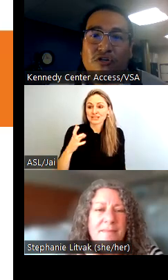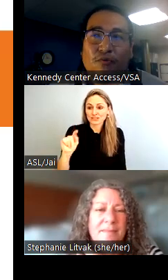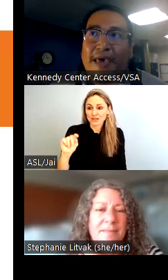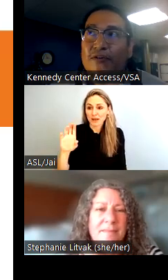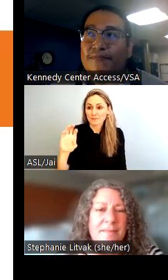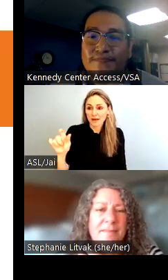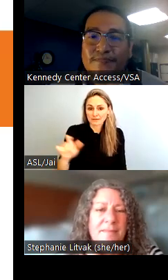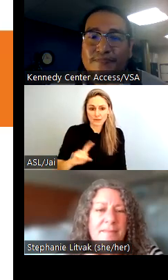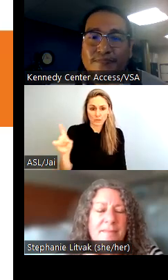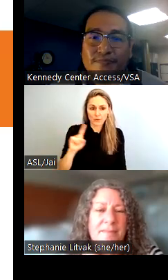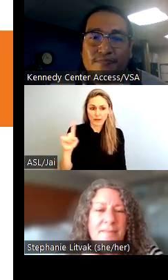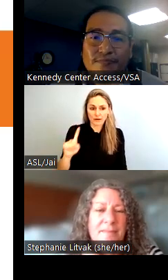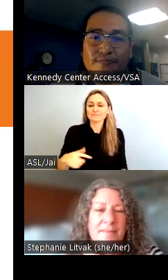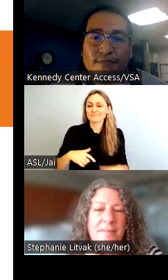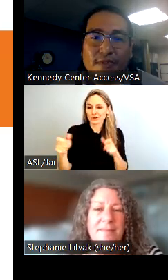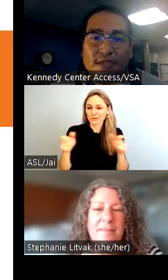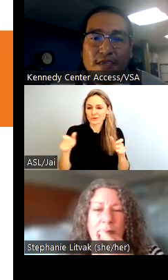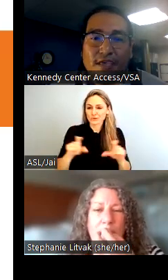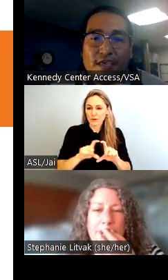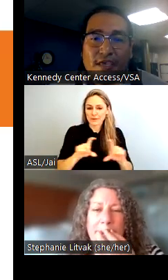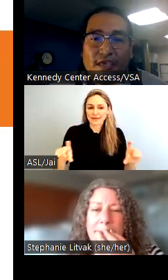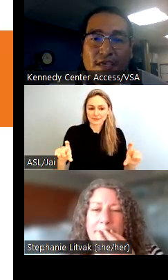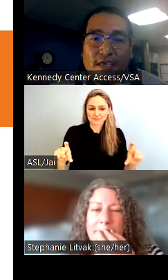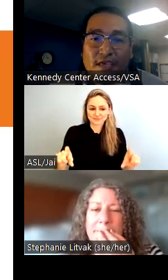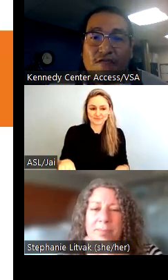control panel.